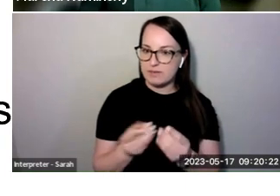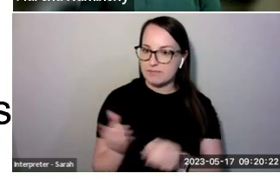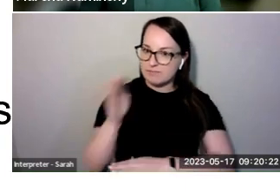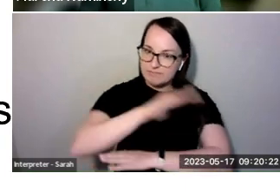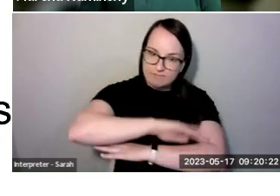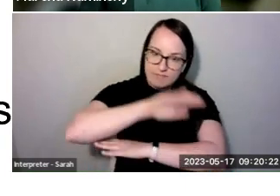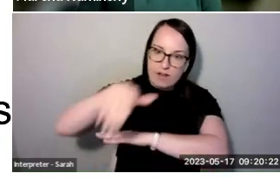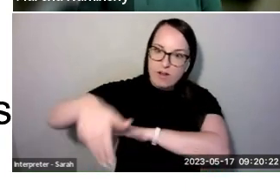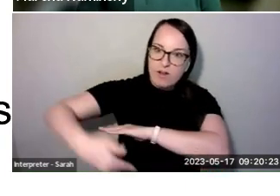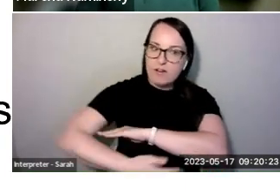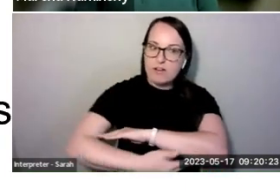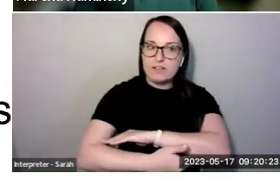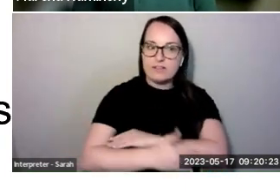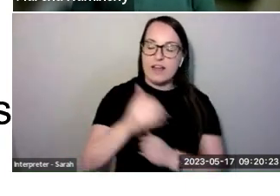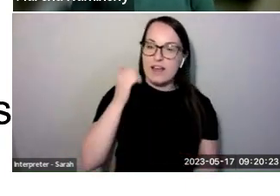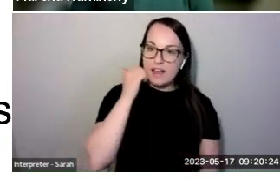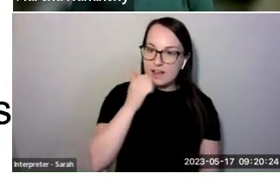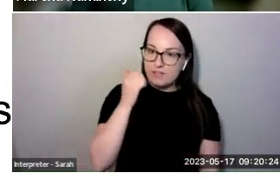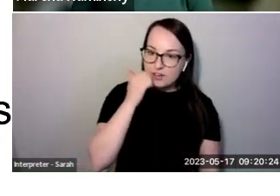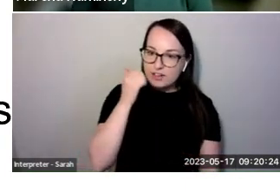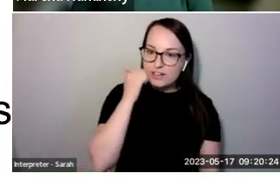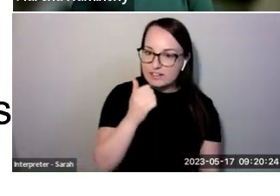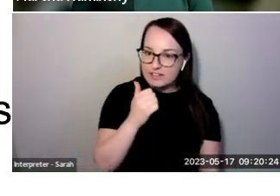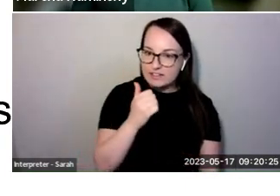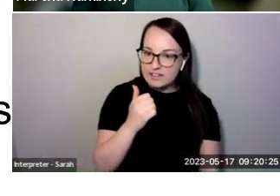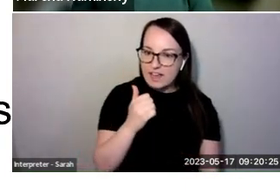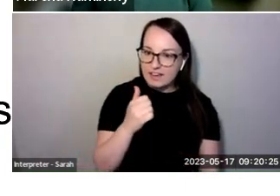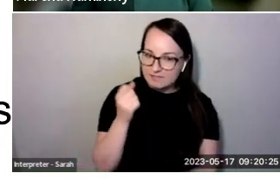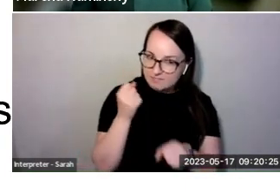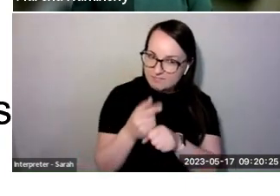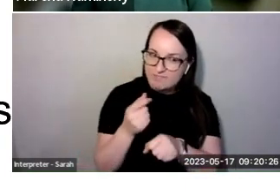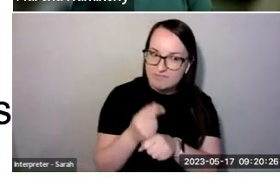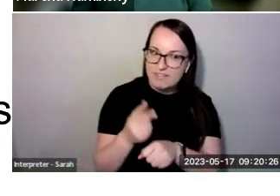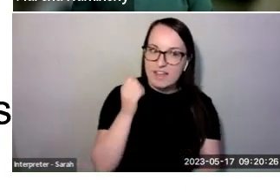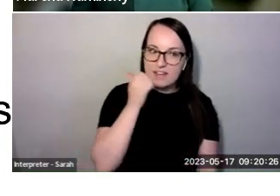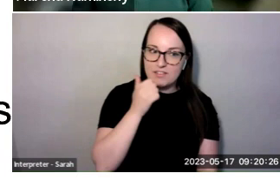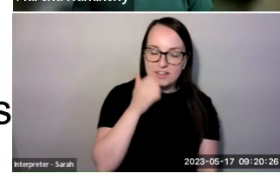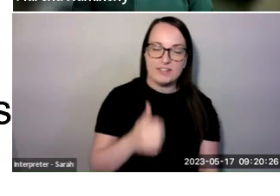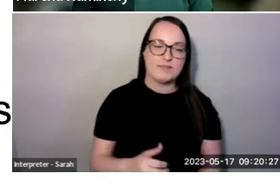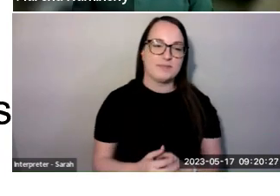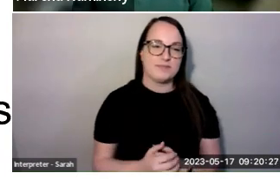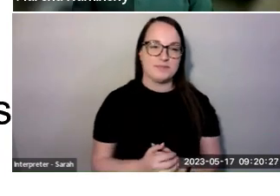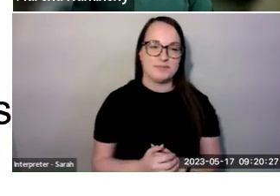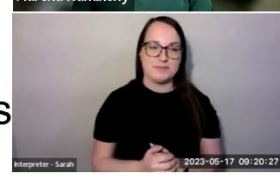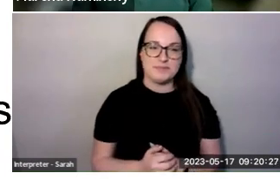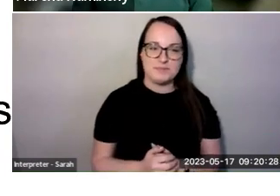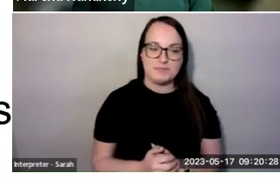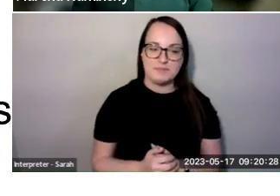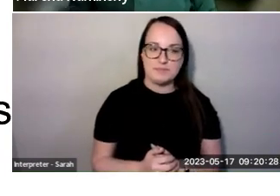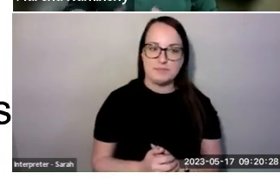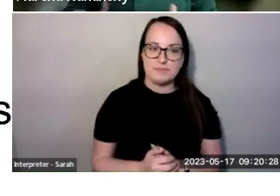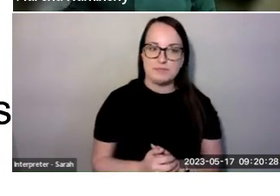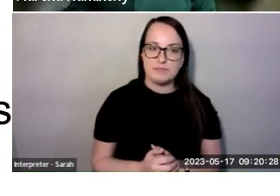grown our loots here. roots here.